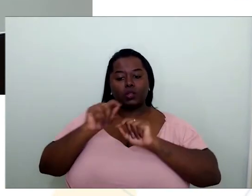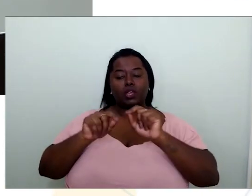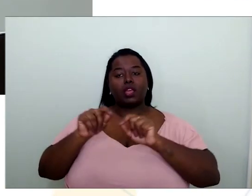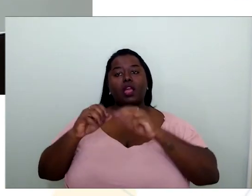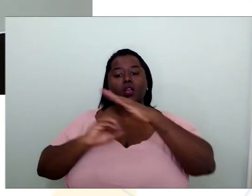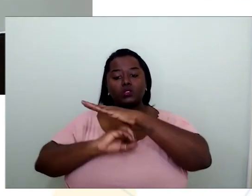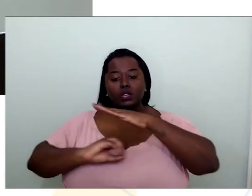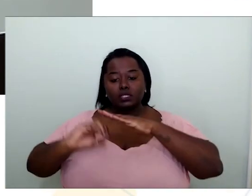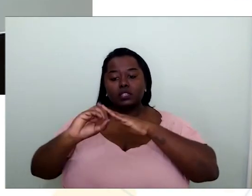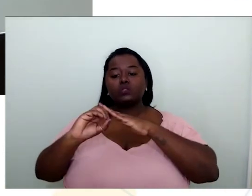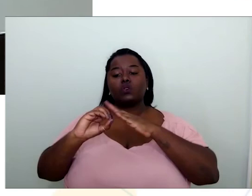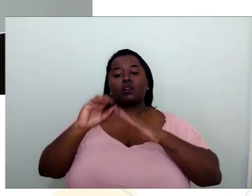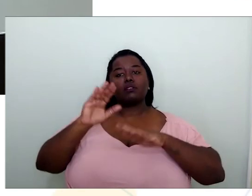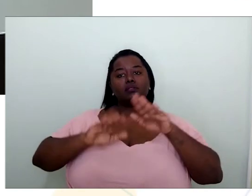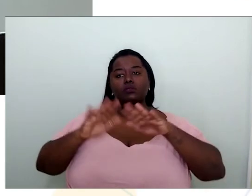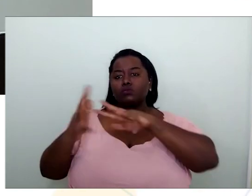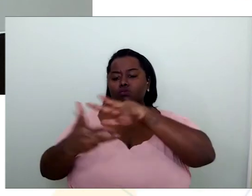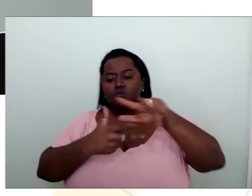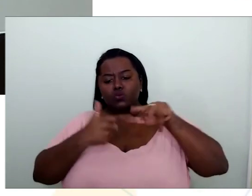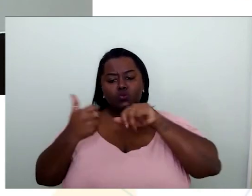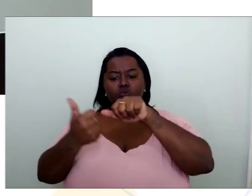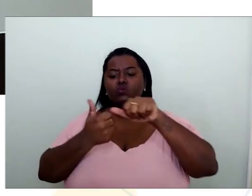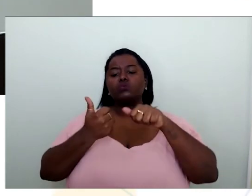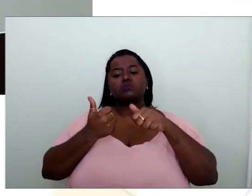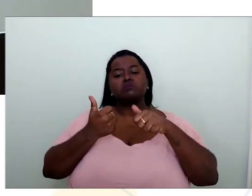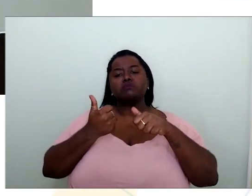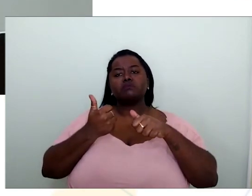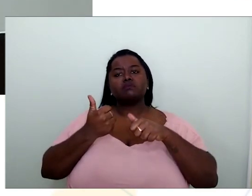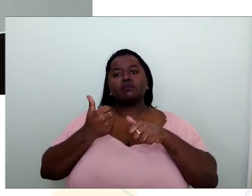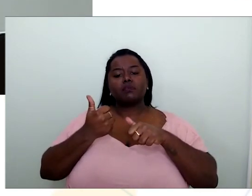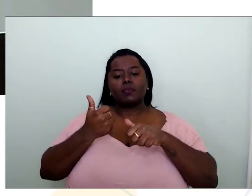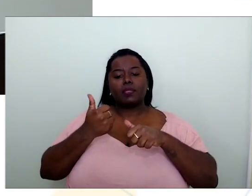throughout the world not just in this part of the world or in other parts of